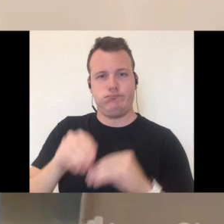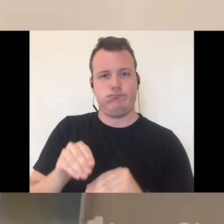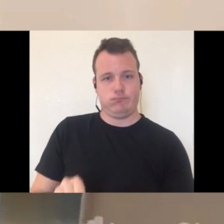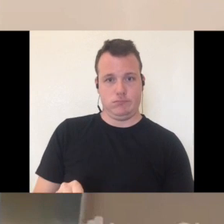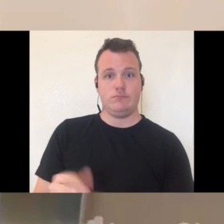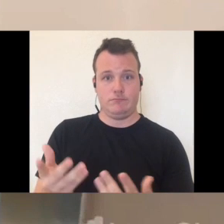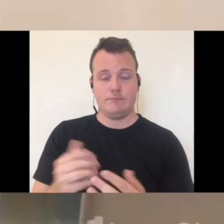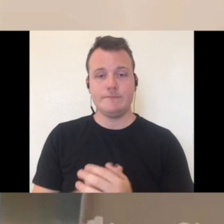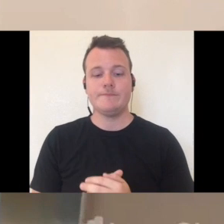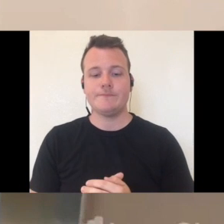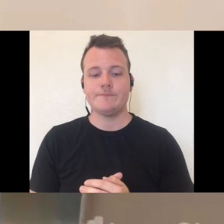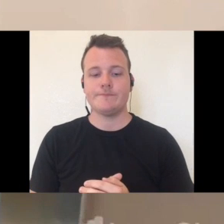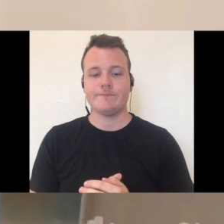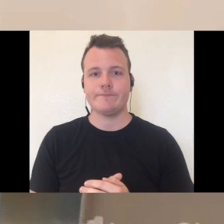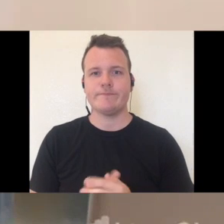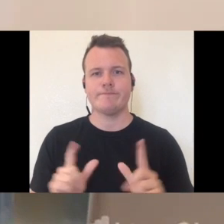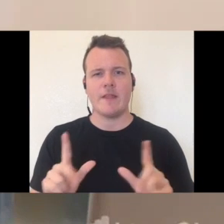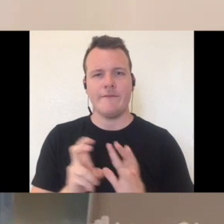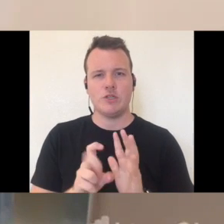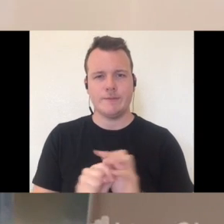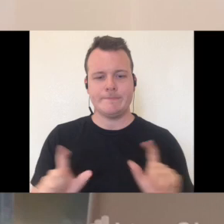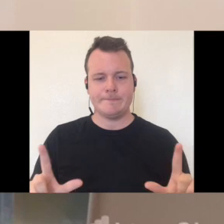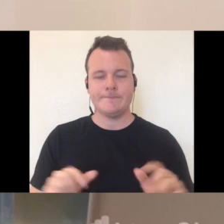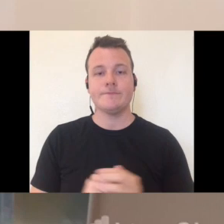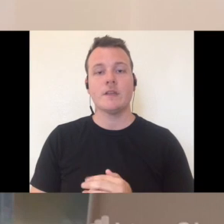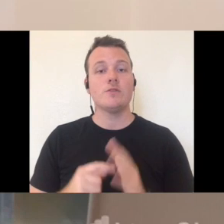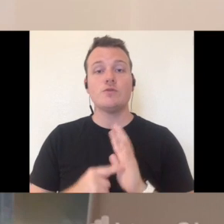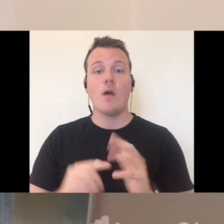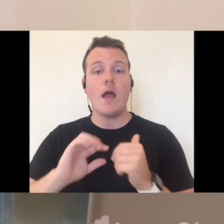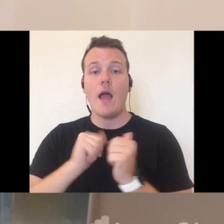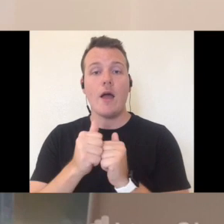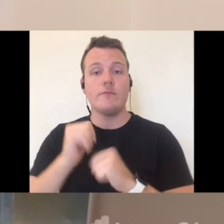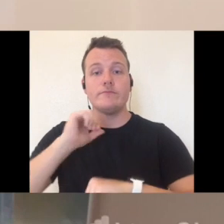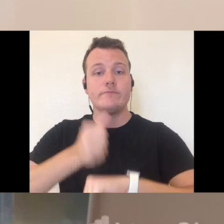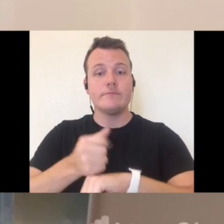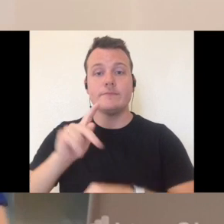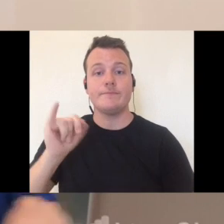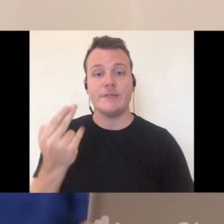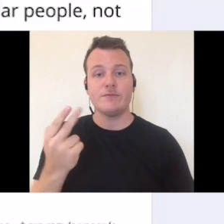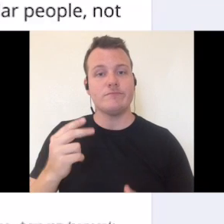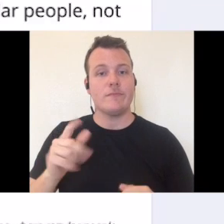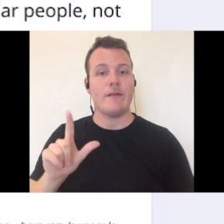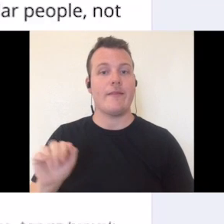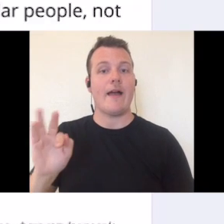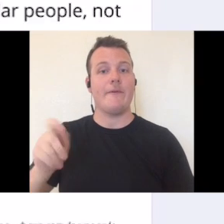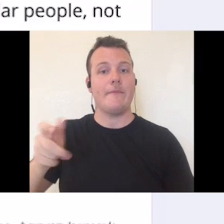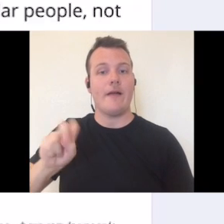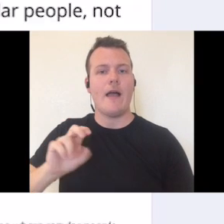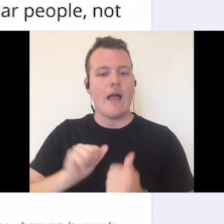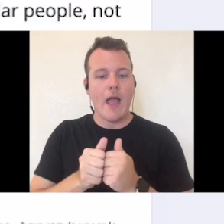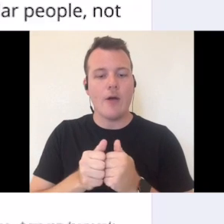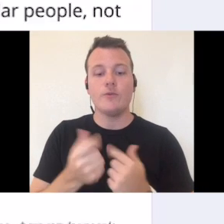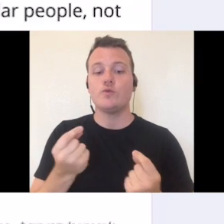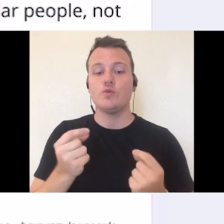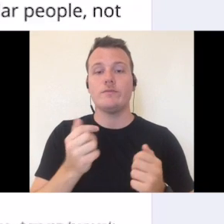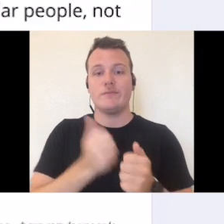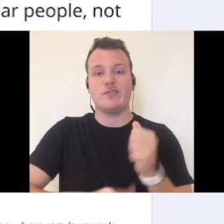into the Live Plan Program. Let me show you how to make a pitch in Live Plan. As you're working here in the pitch,